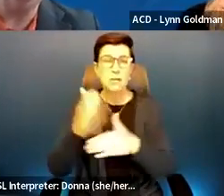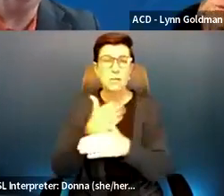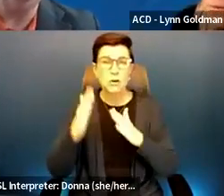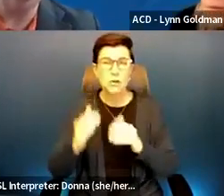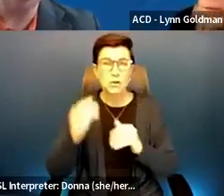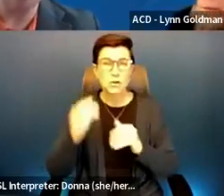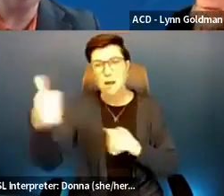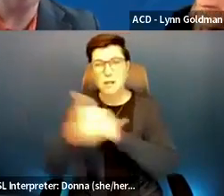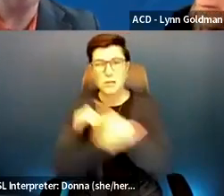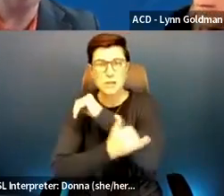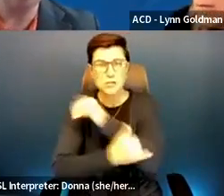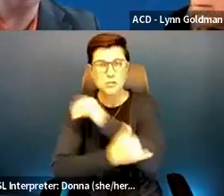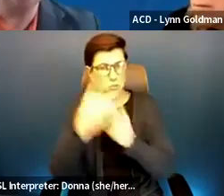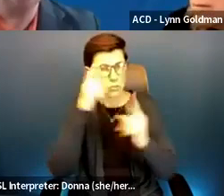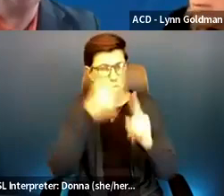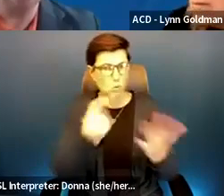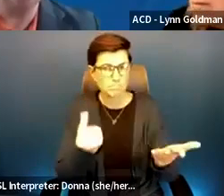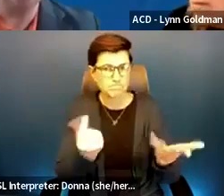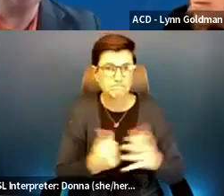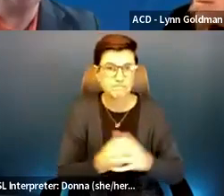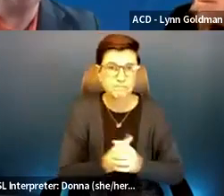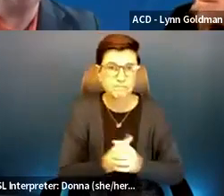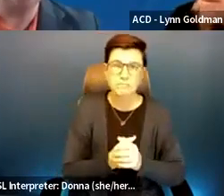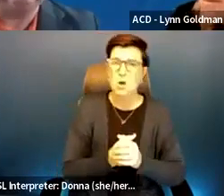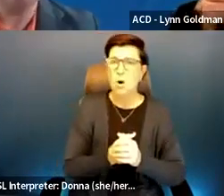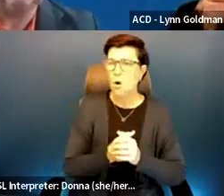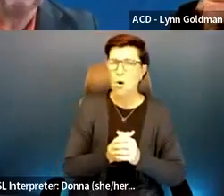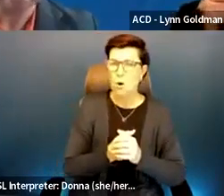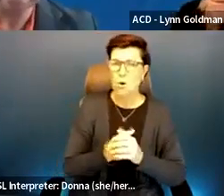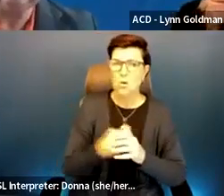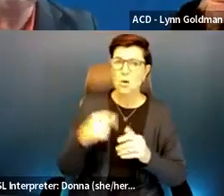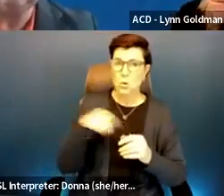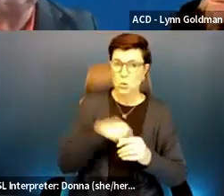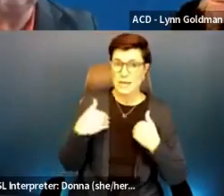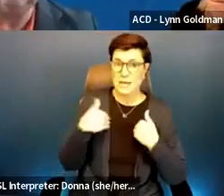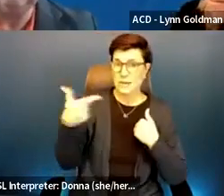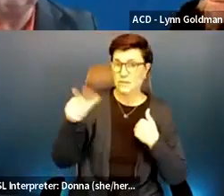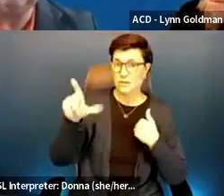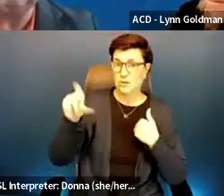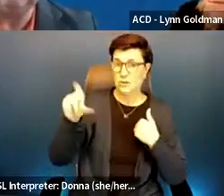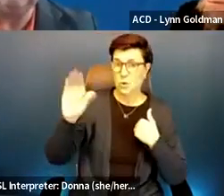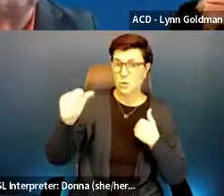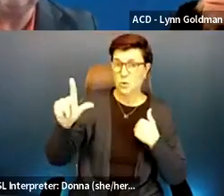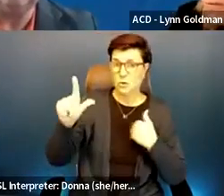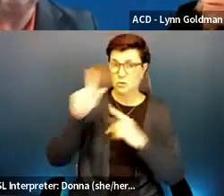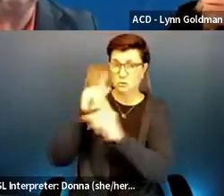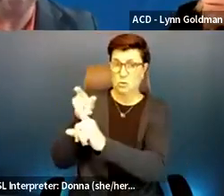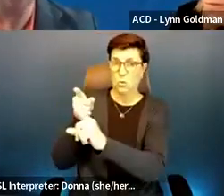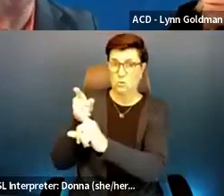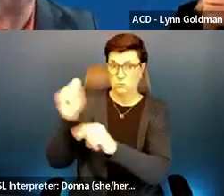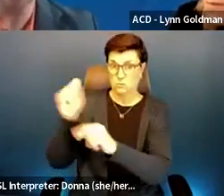Well, I think our global mission is key and critical, and it's among the reasons we have a new deputy director